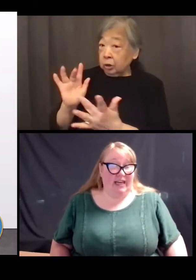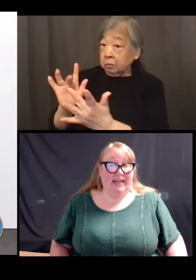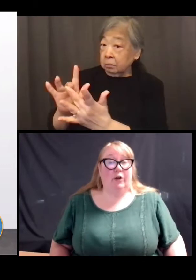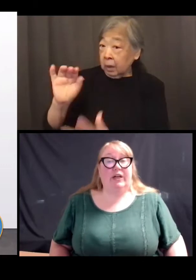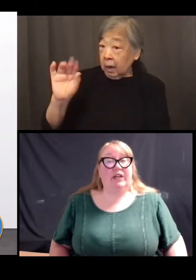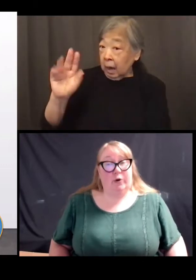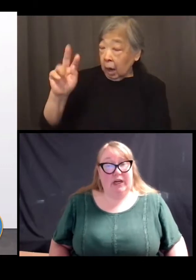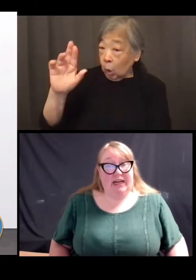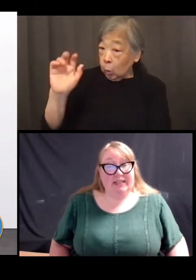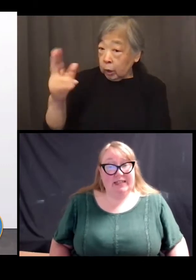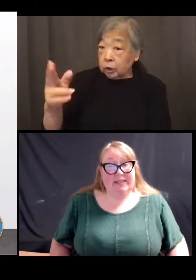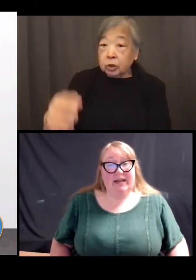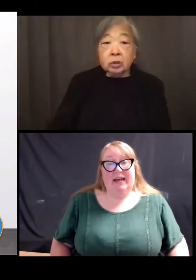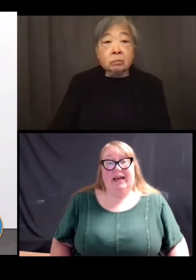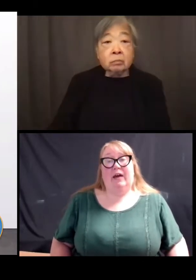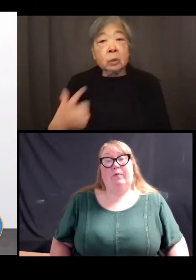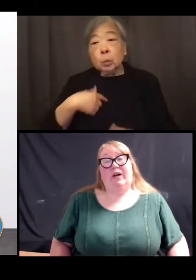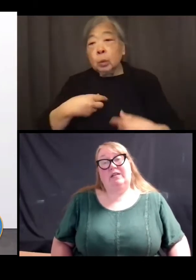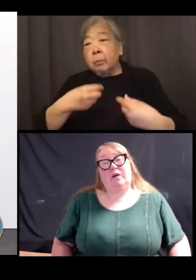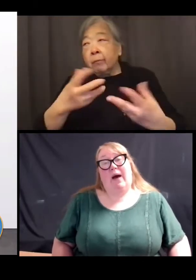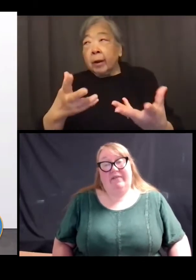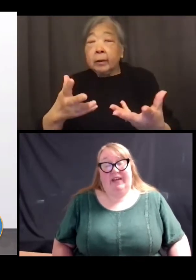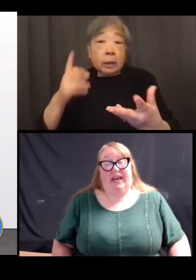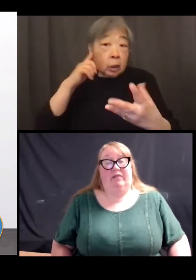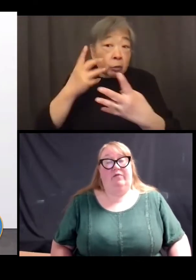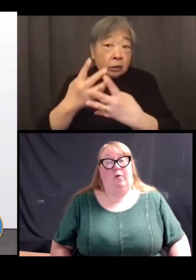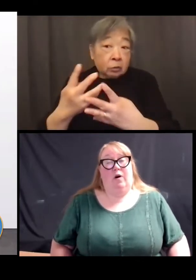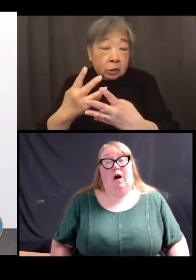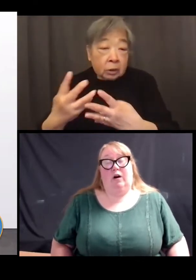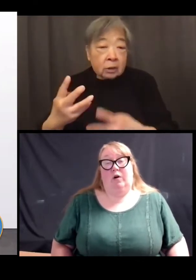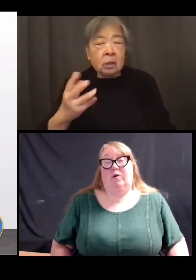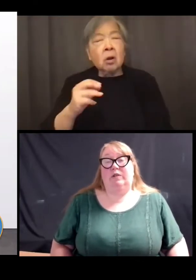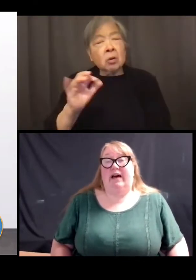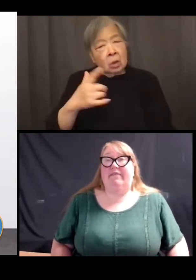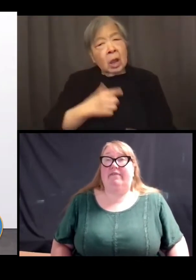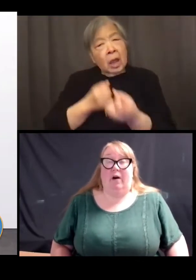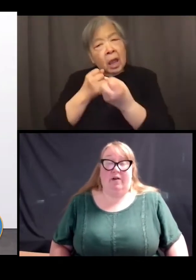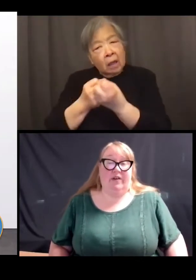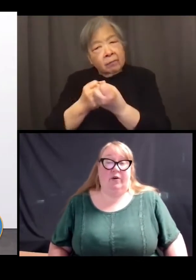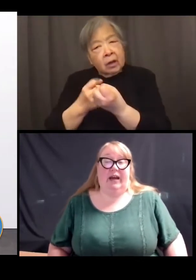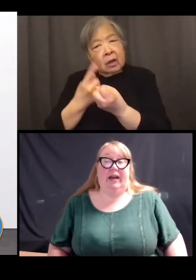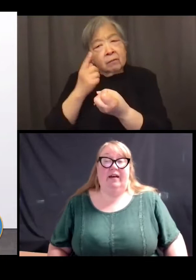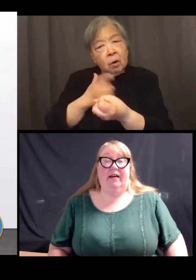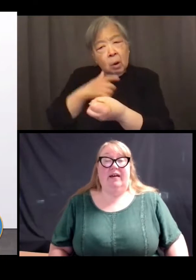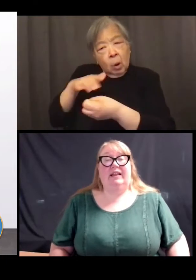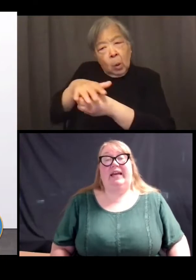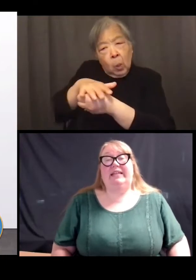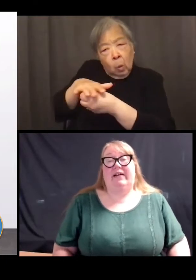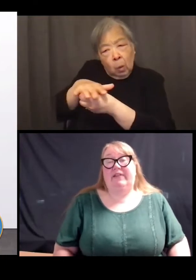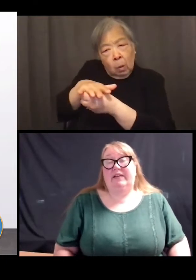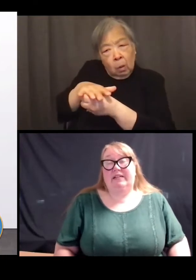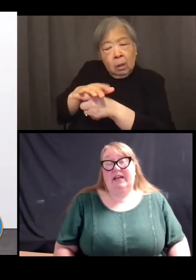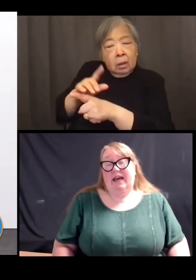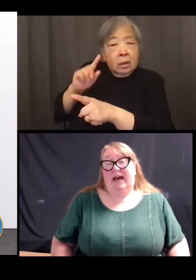like hearing screenings and we advocate for our local deaf, hard of hearing late-deafened